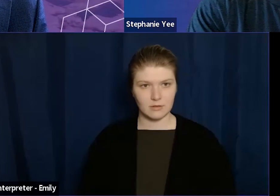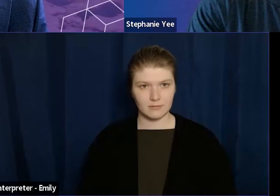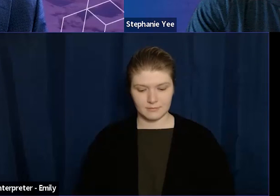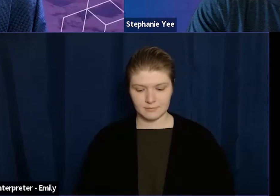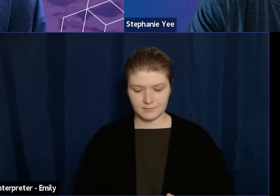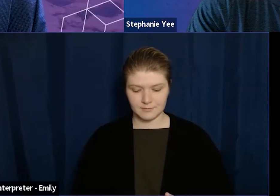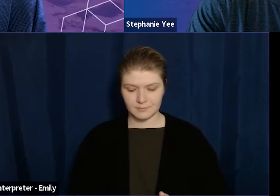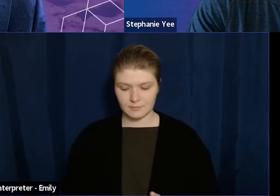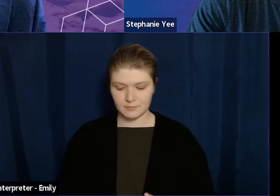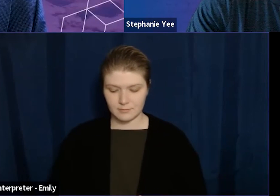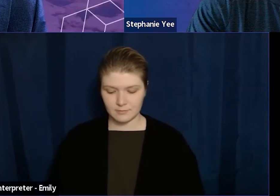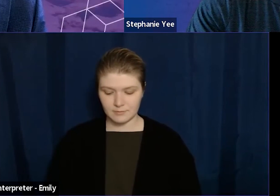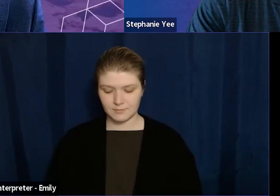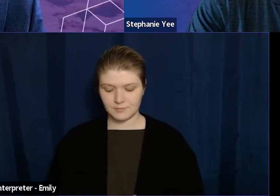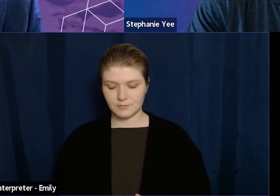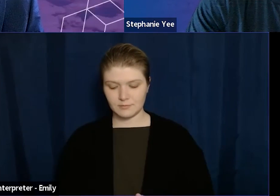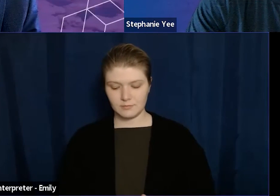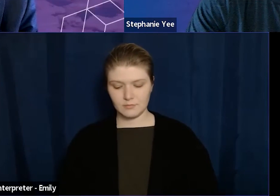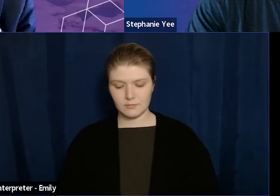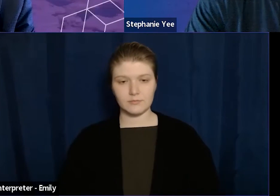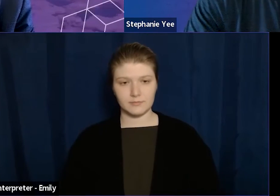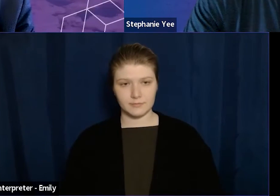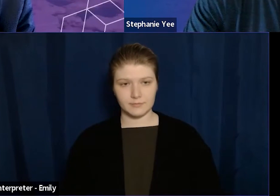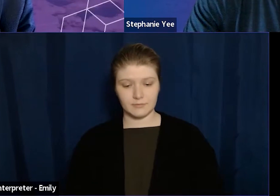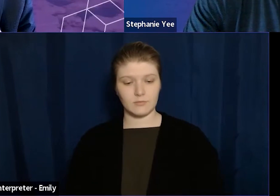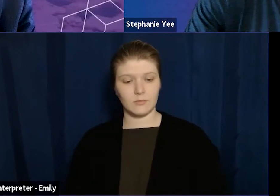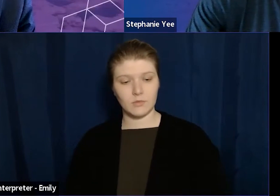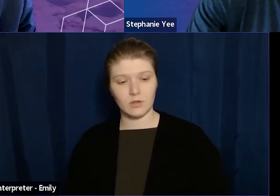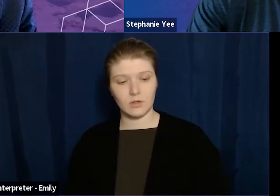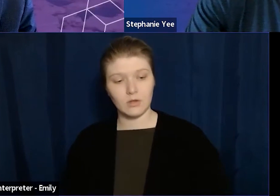that they are confirming you can see the other proposal contents if they are sitting as a set.